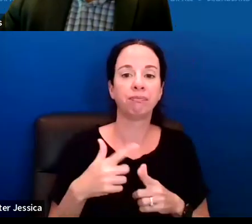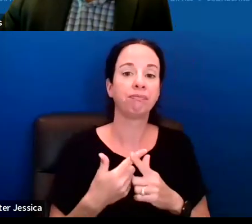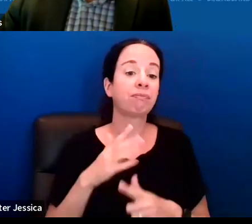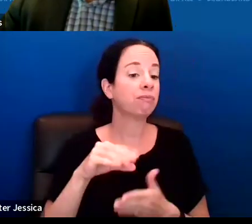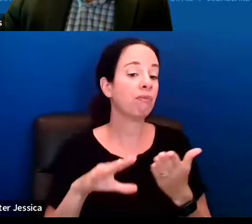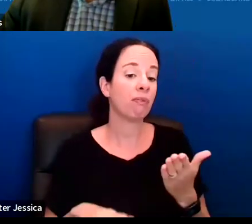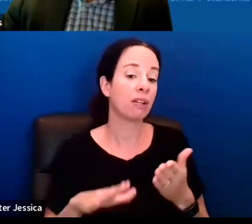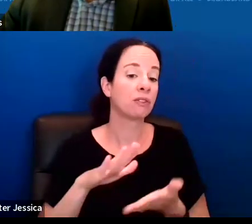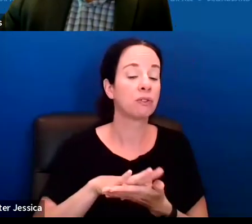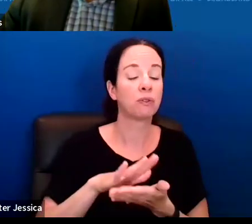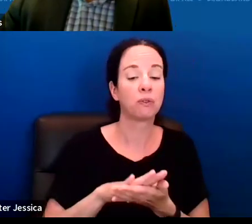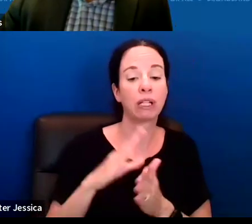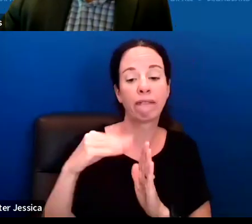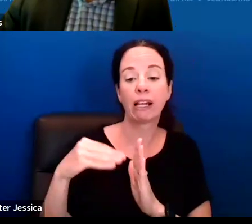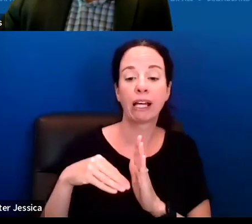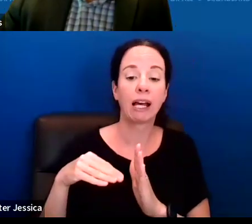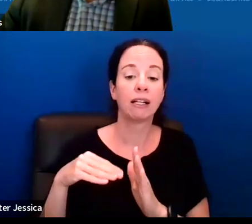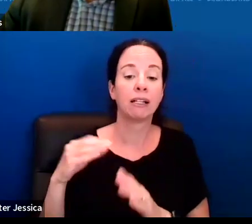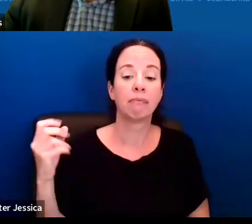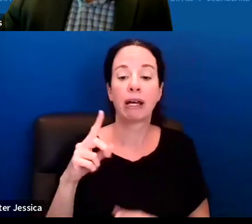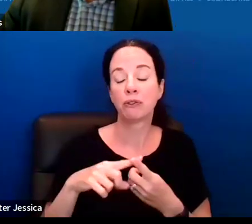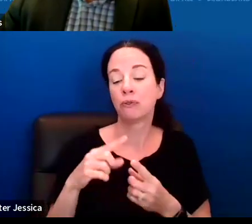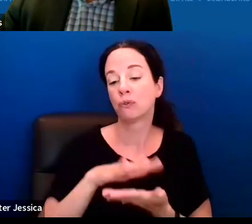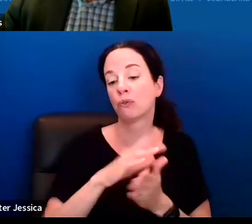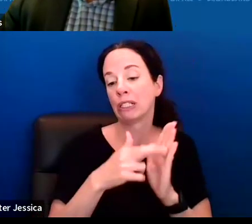school, you're filling out their back-to-school registration, and you see that this is a question,